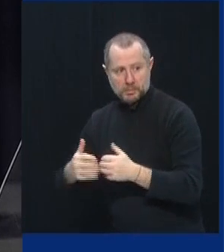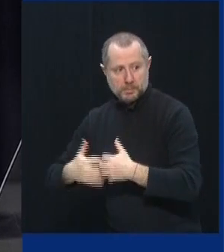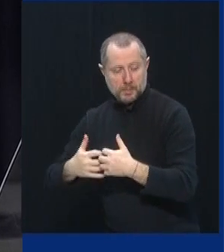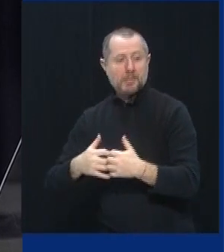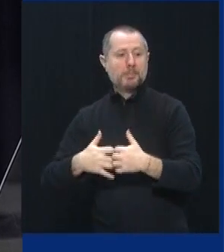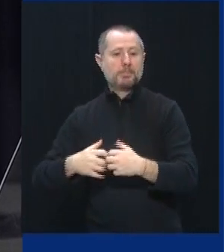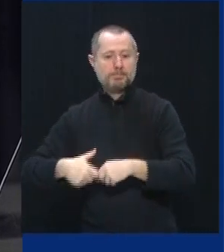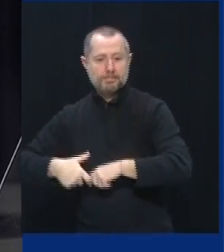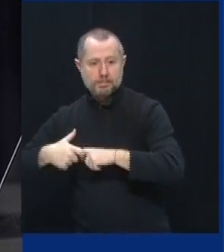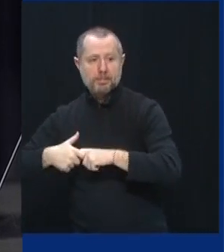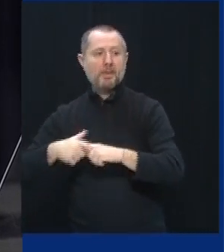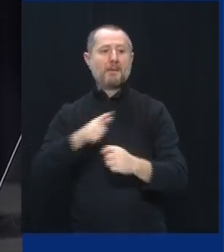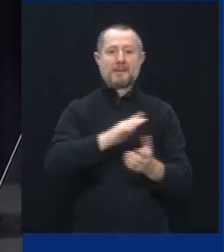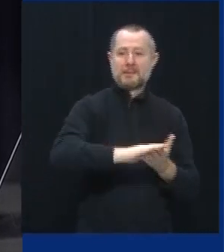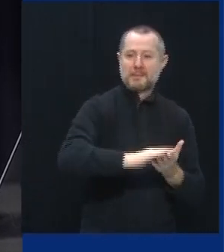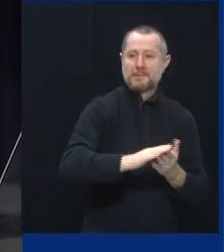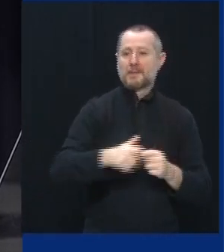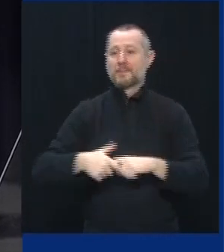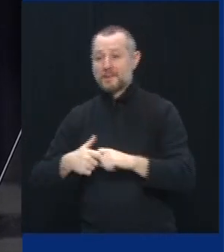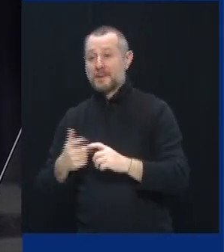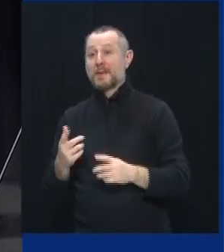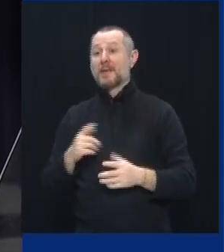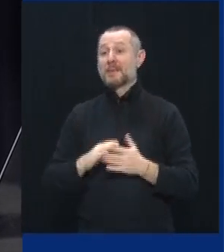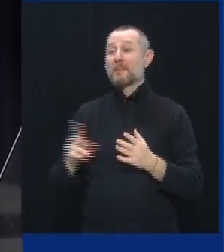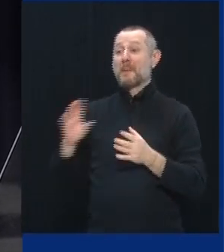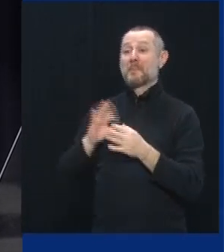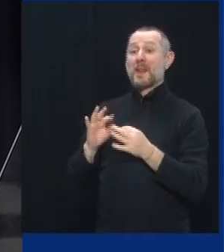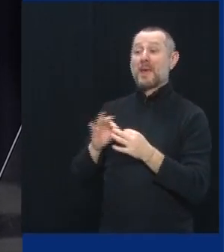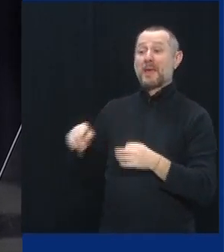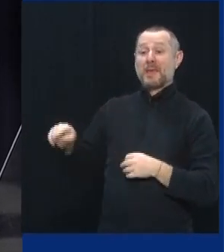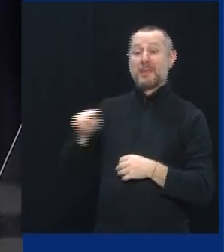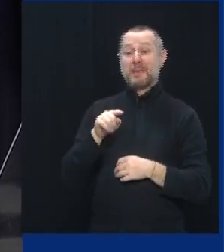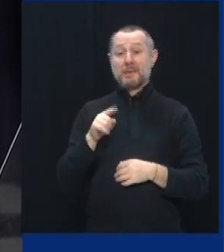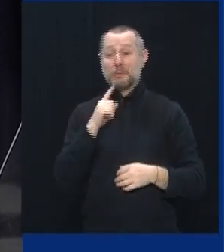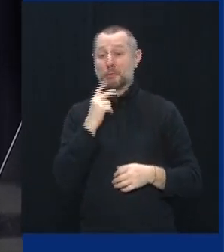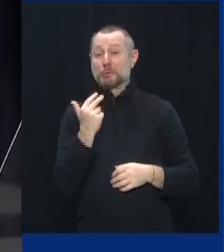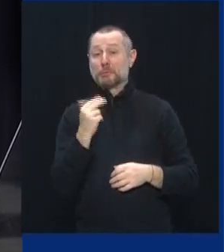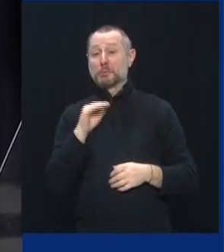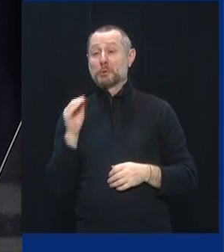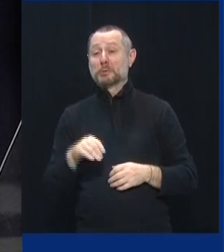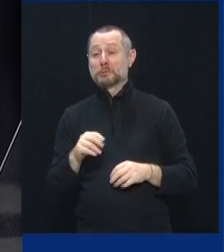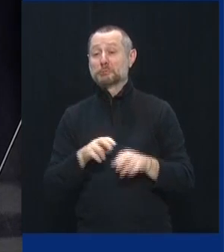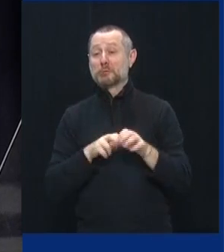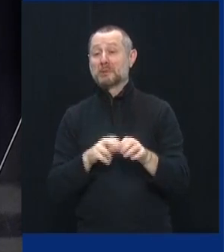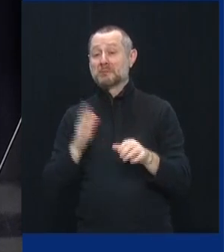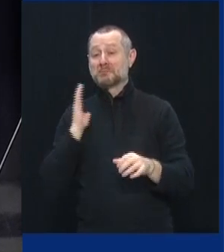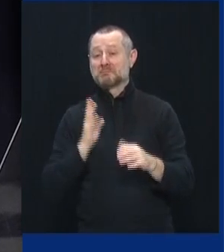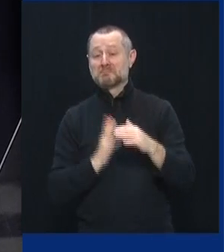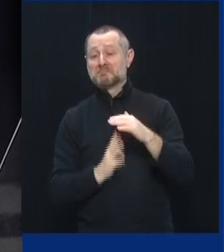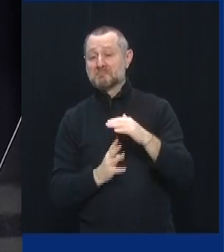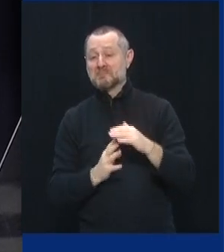FOR THEIR PATIENTS WHILE WE TOOK MEASURES TO KEEP THEM SAFE AND CLOSED ABOVEGROUND SERVICES.